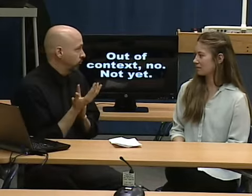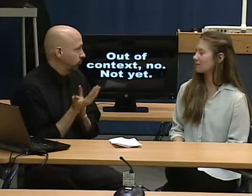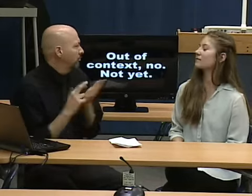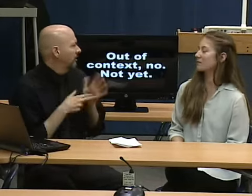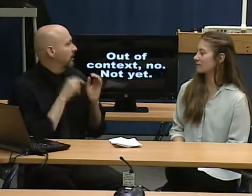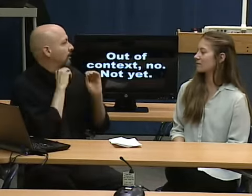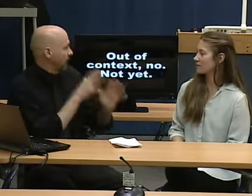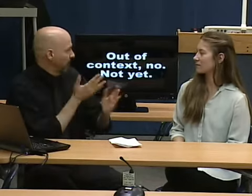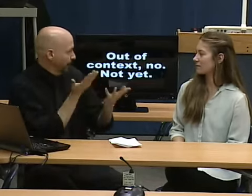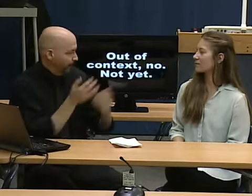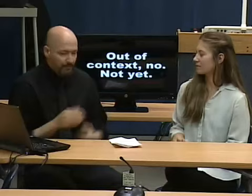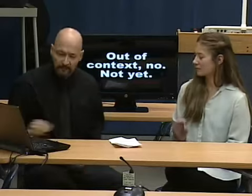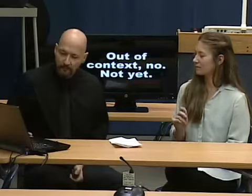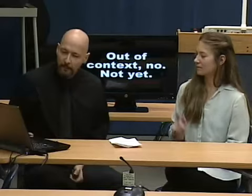It means nothing.